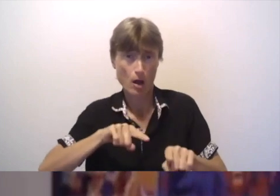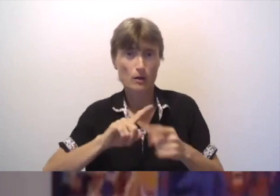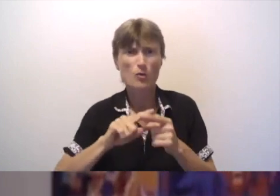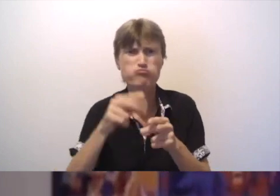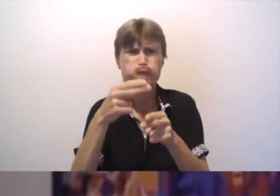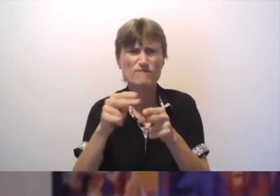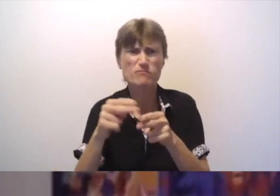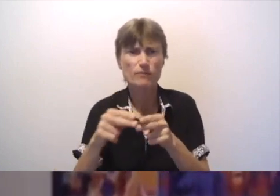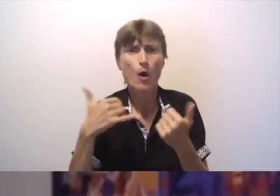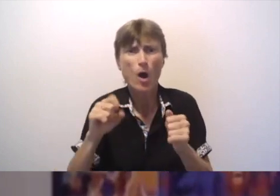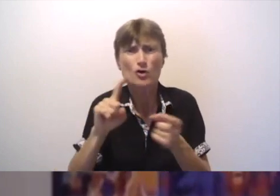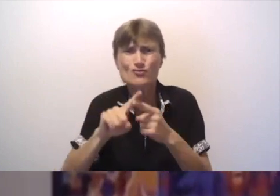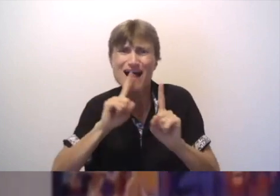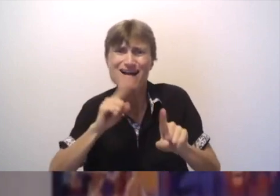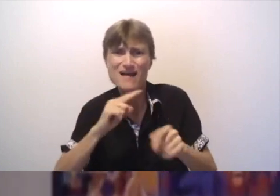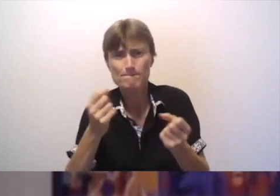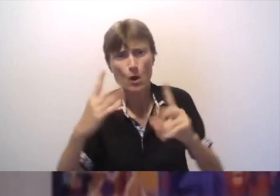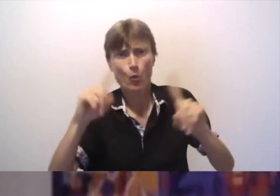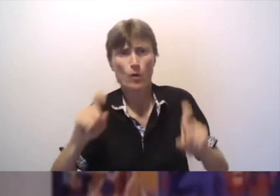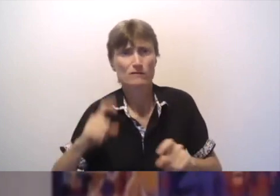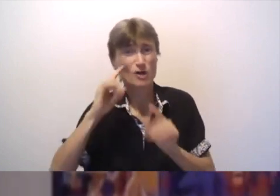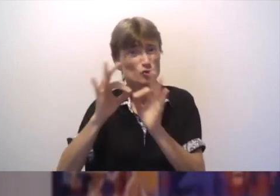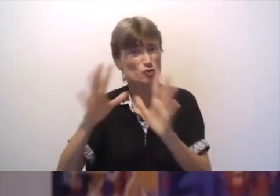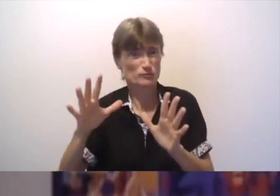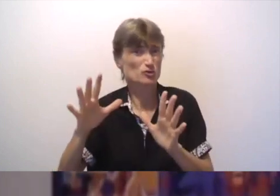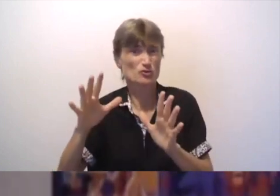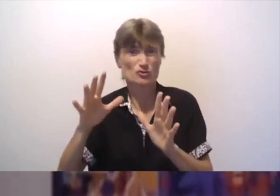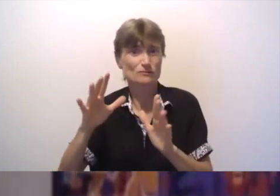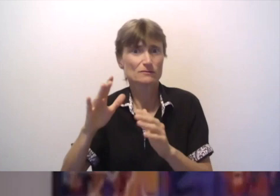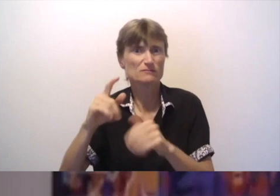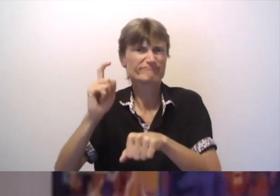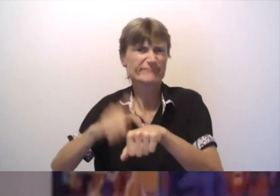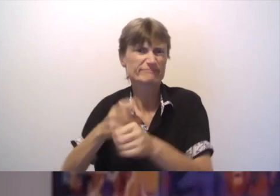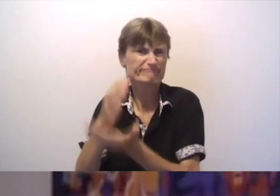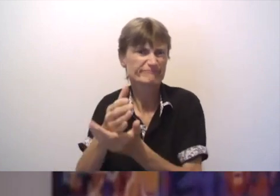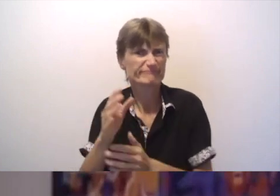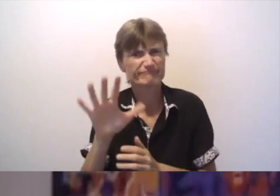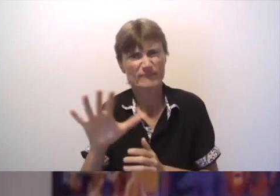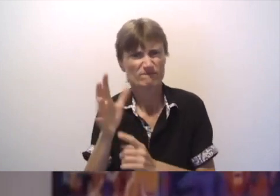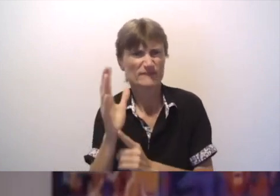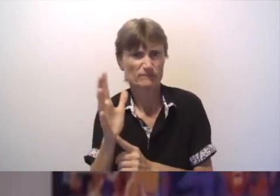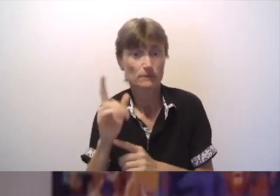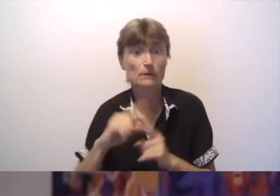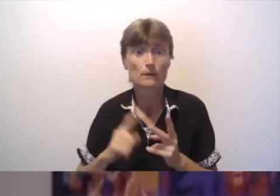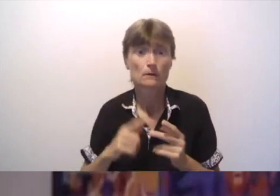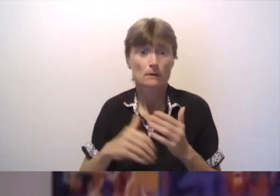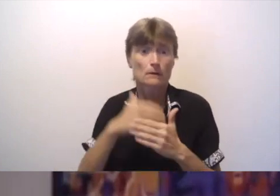many questions as possible melissa k asks would a companion corporate partnership help encourage the implementation of a